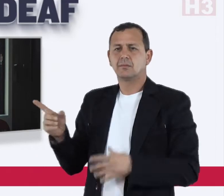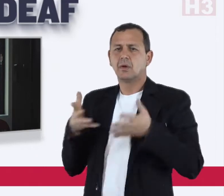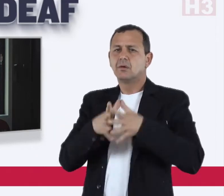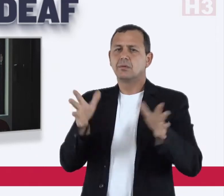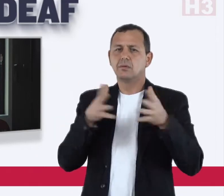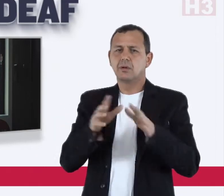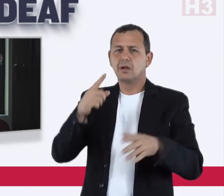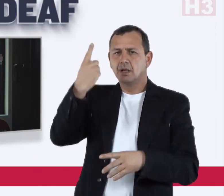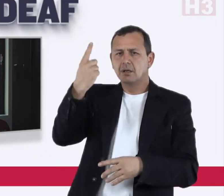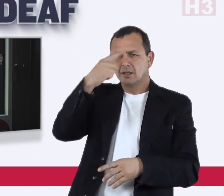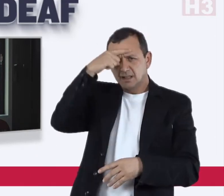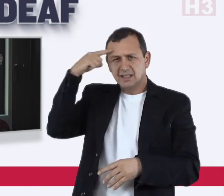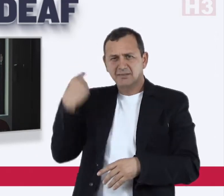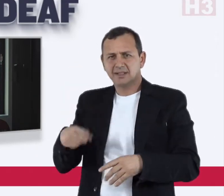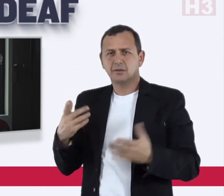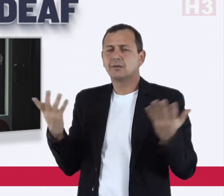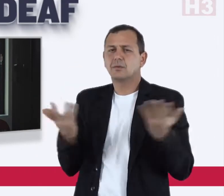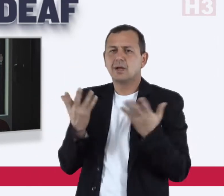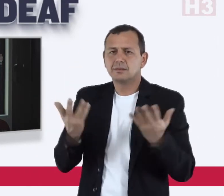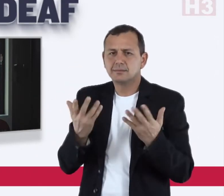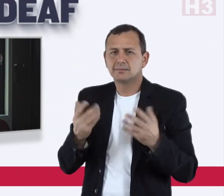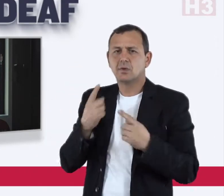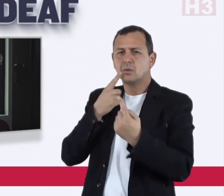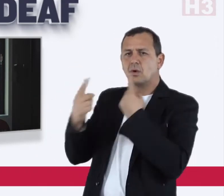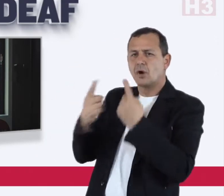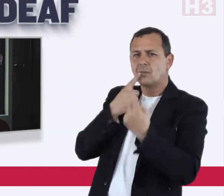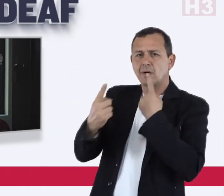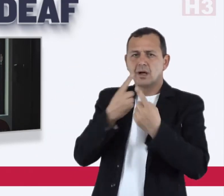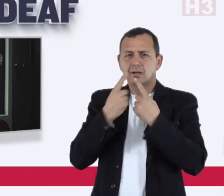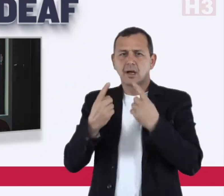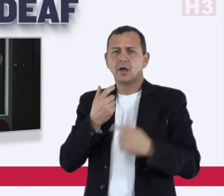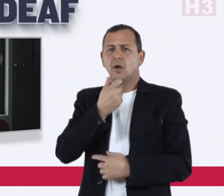He said one difficult thing was communication with